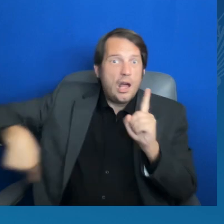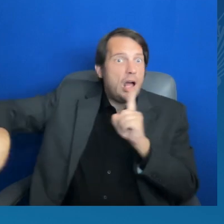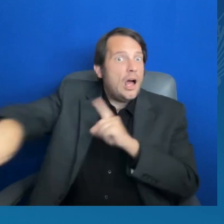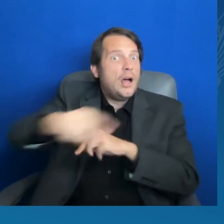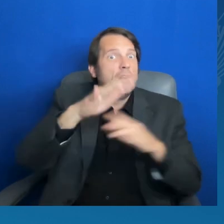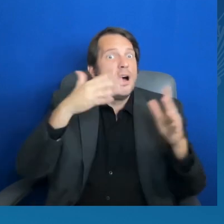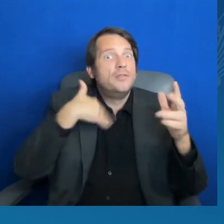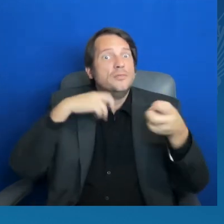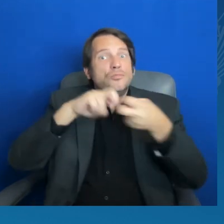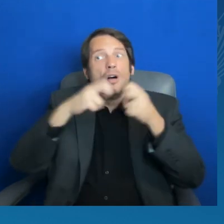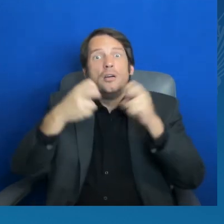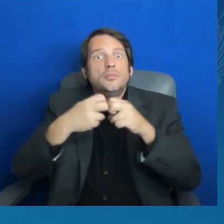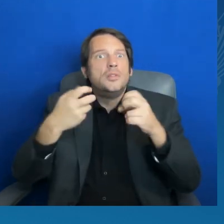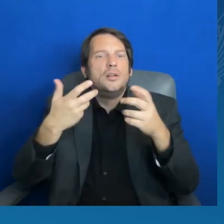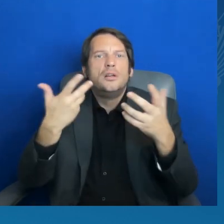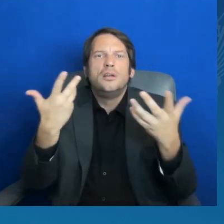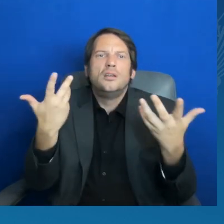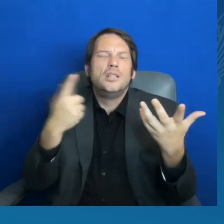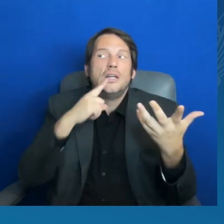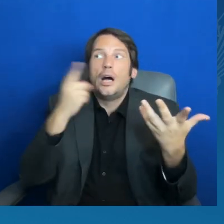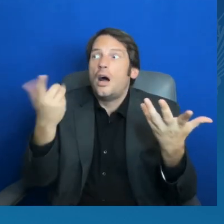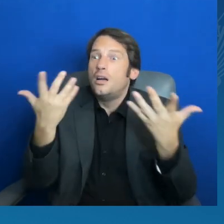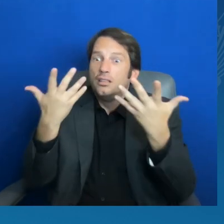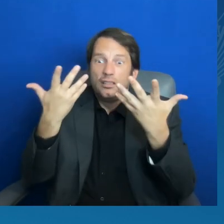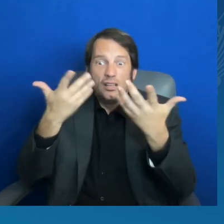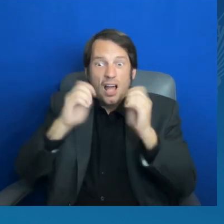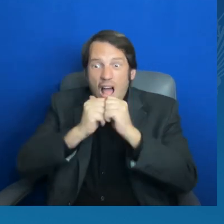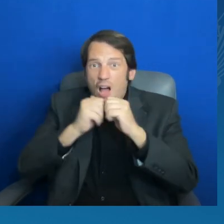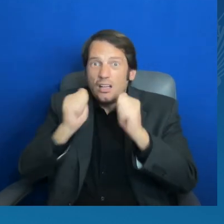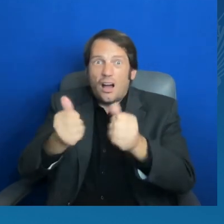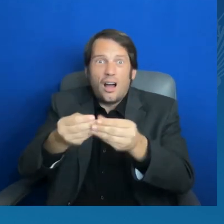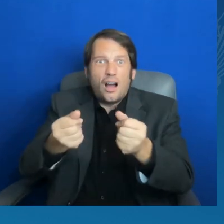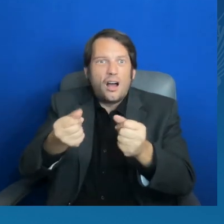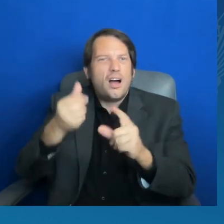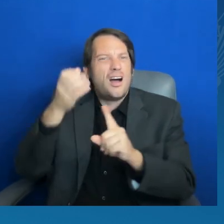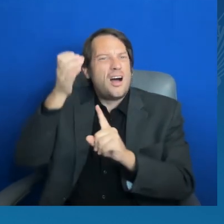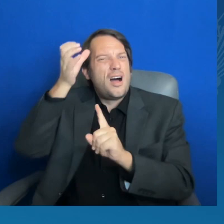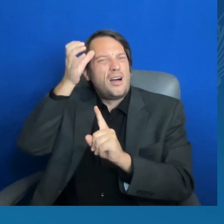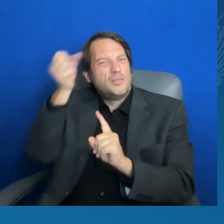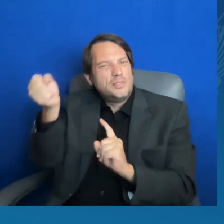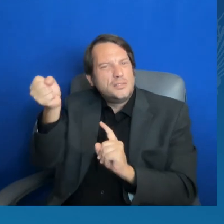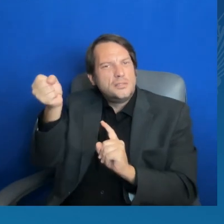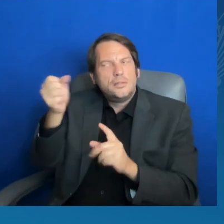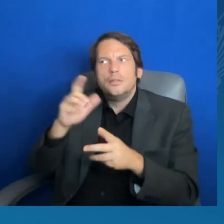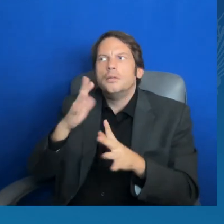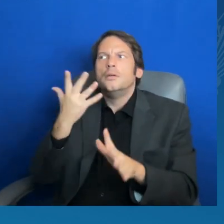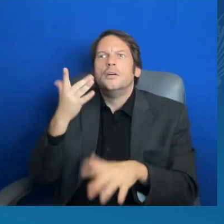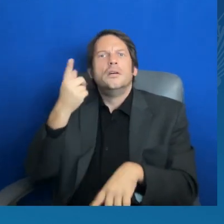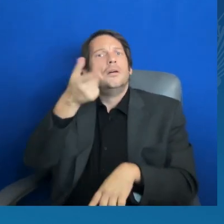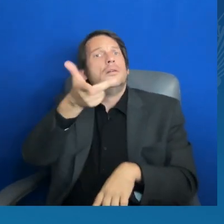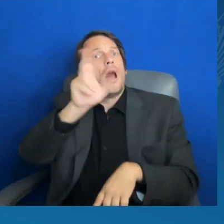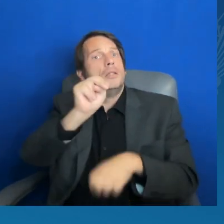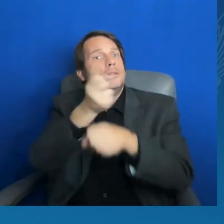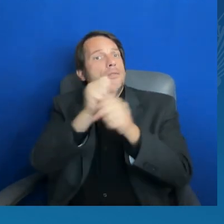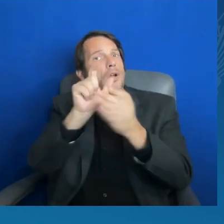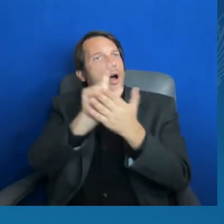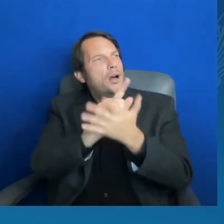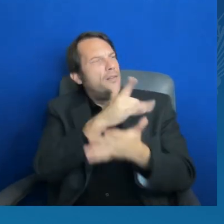But we need elected leaders to have the courage to act. Ms. Ferrell-Zabala: Right. Mr. George: Say it again. Say it again.